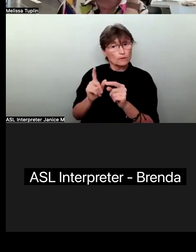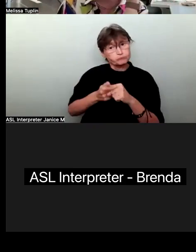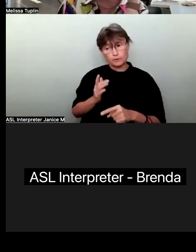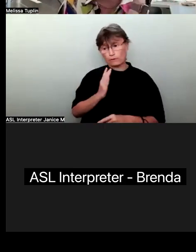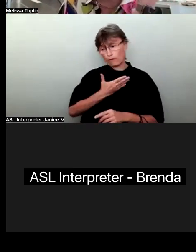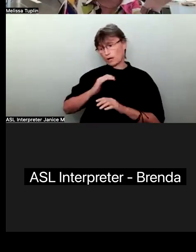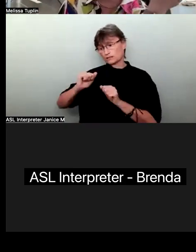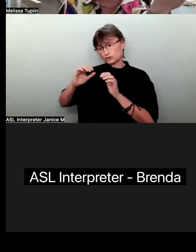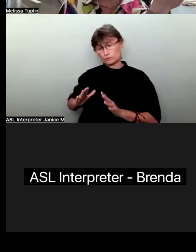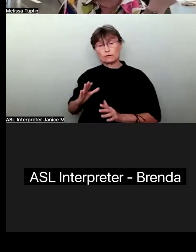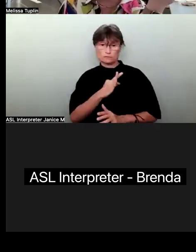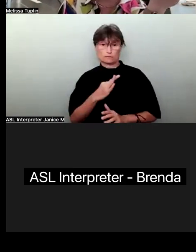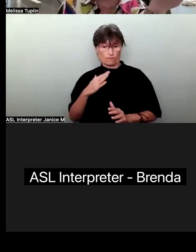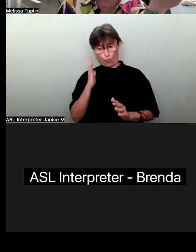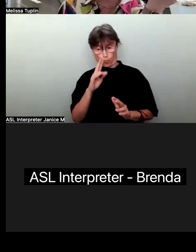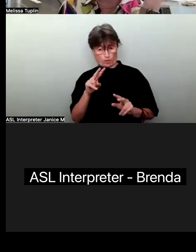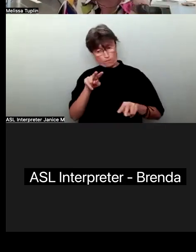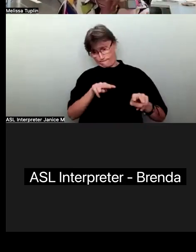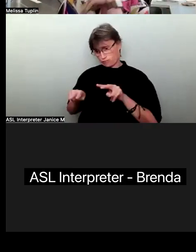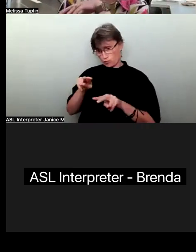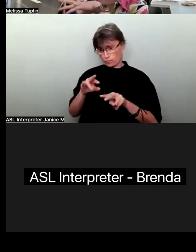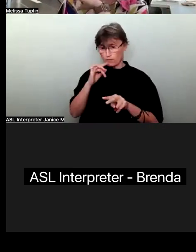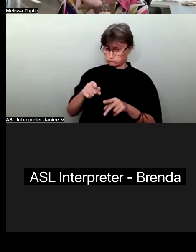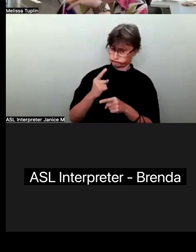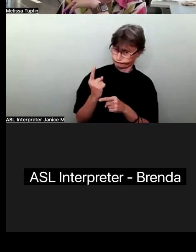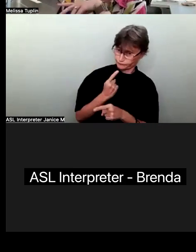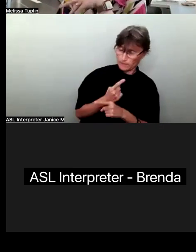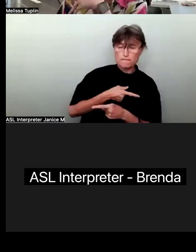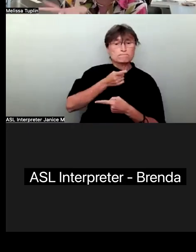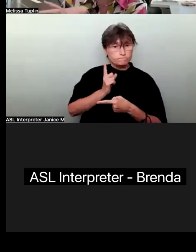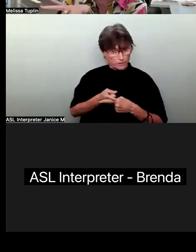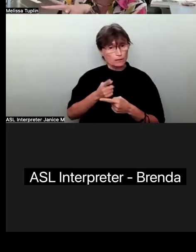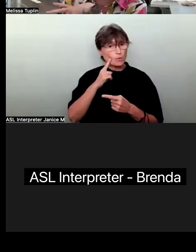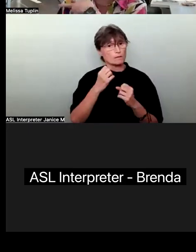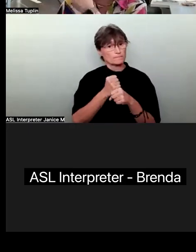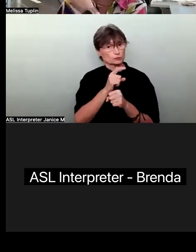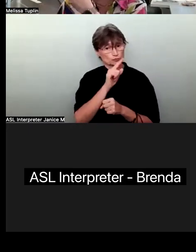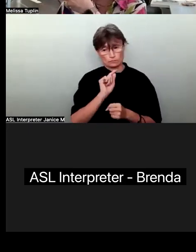and that it is clearly described or calculated, and organizations could approach this in a variety